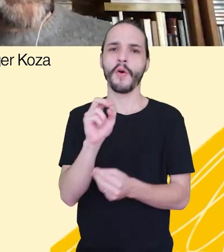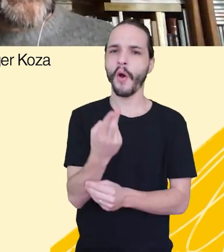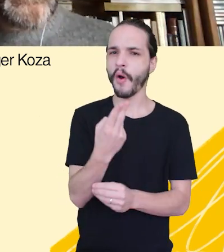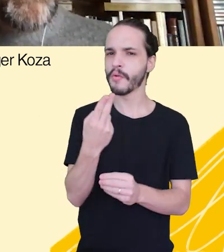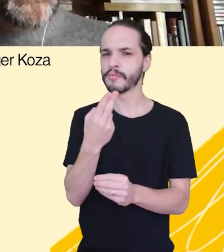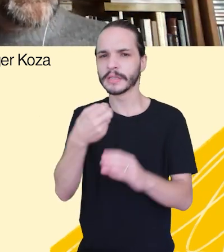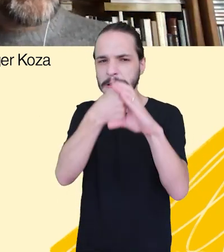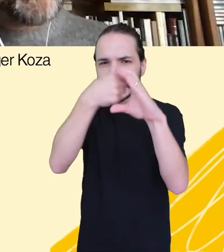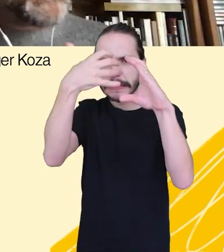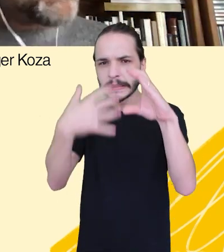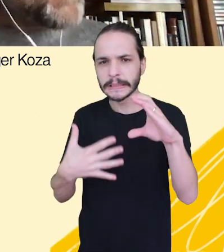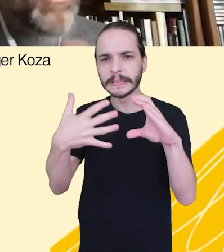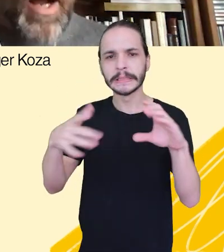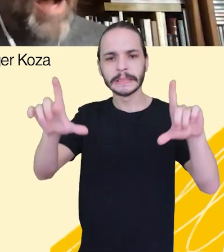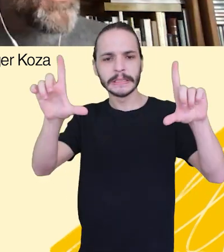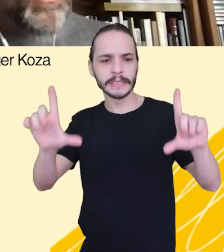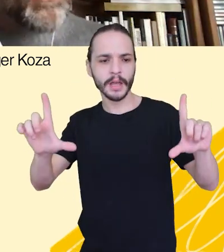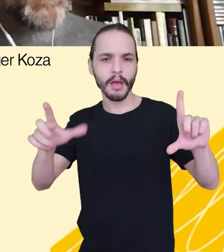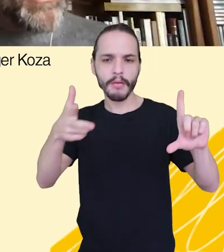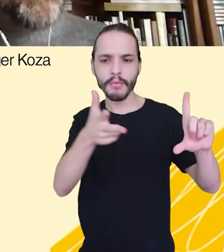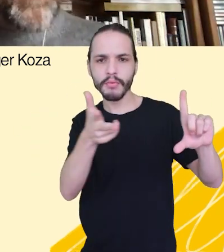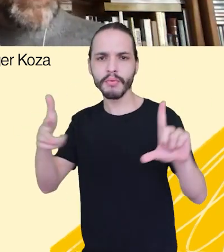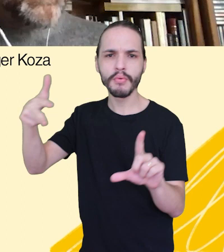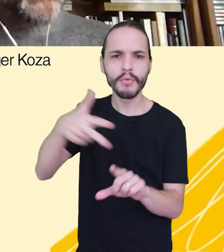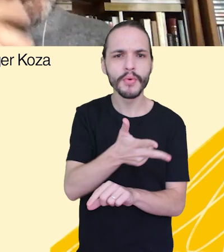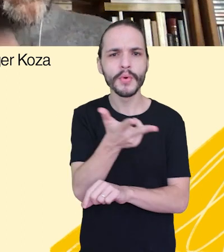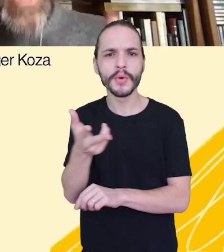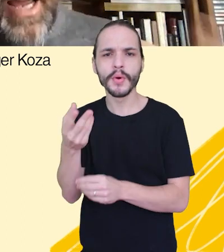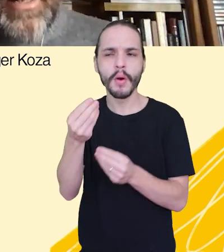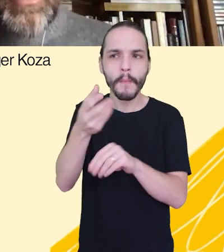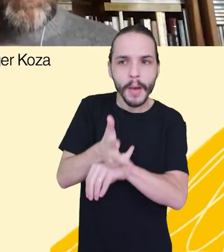Or that is something absolutely decided